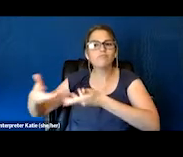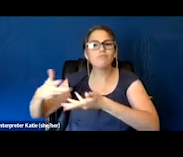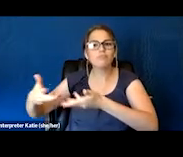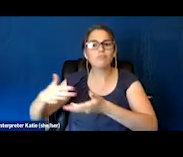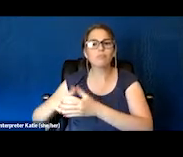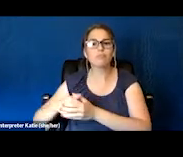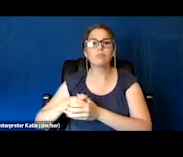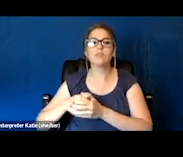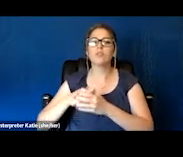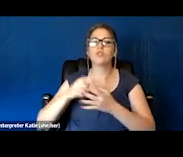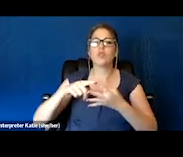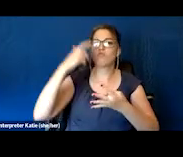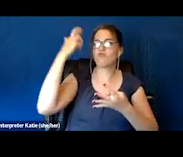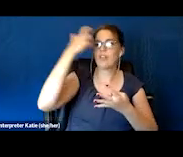respond and resist trauma.